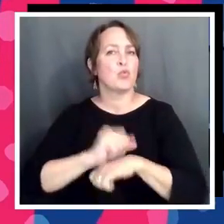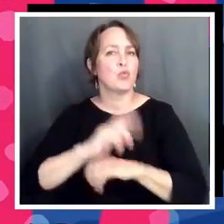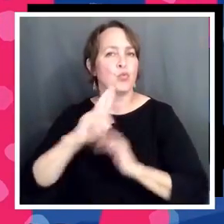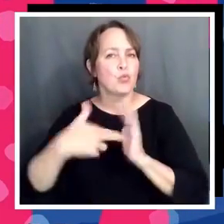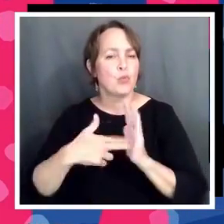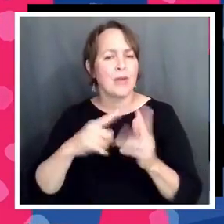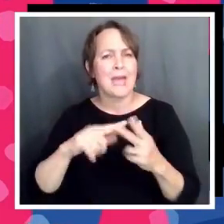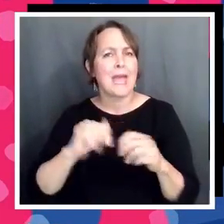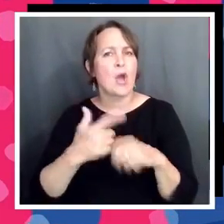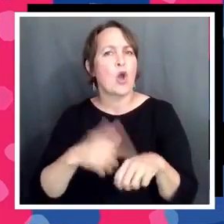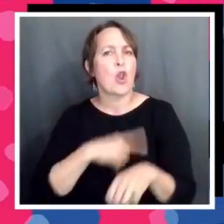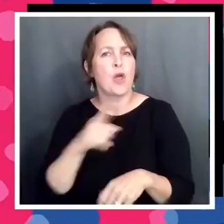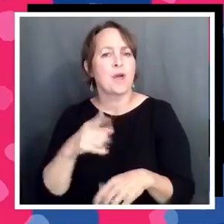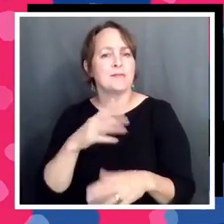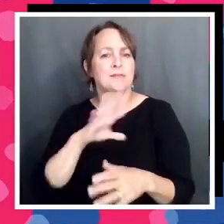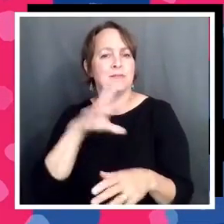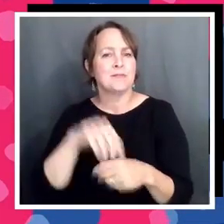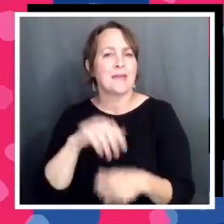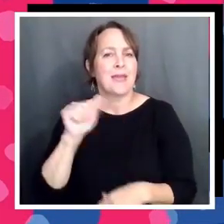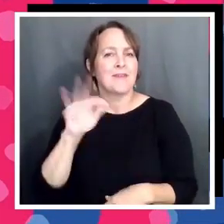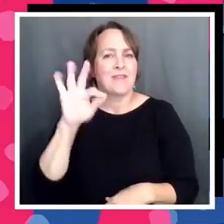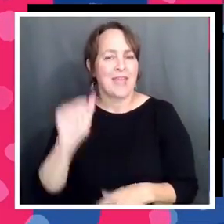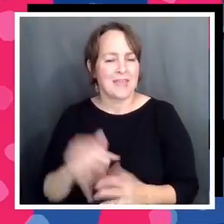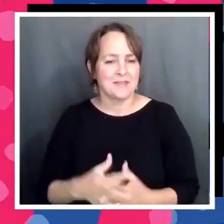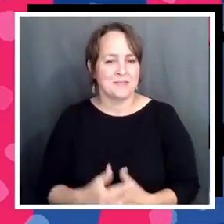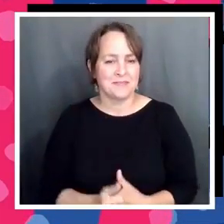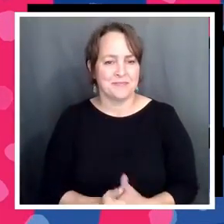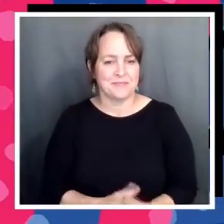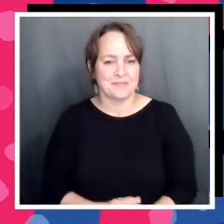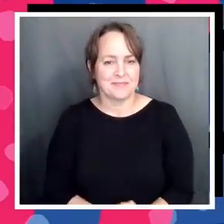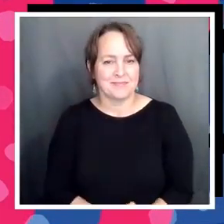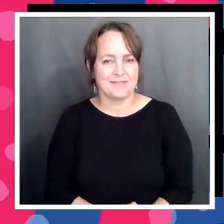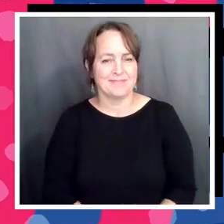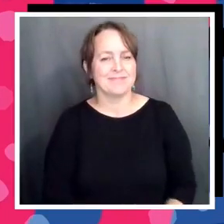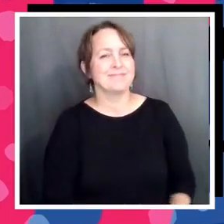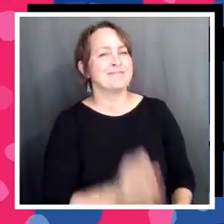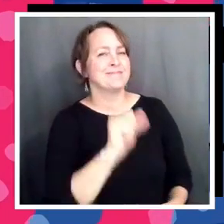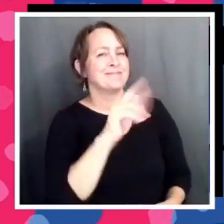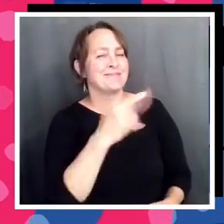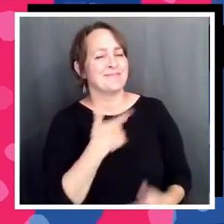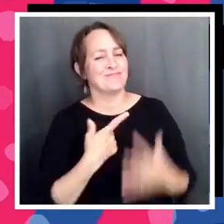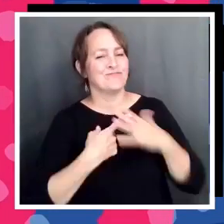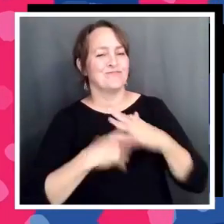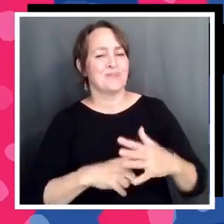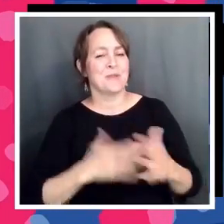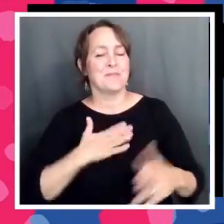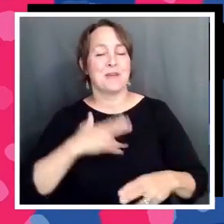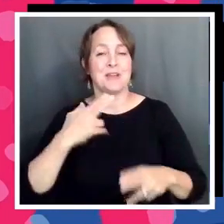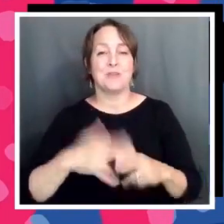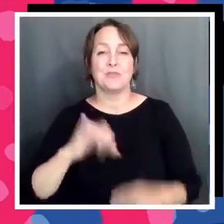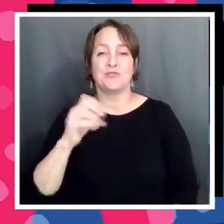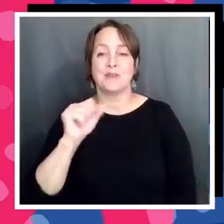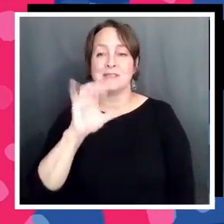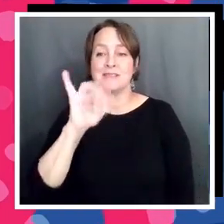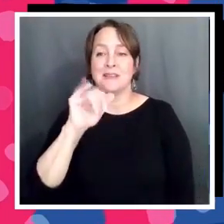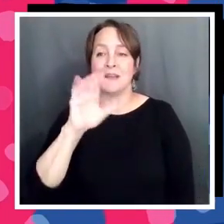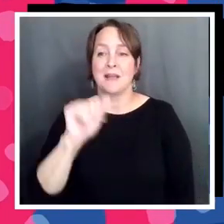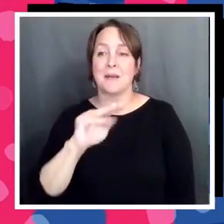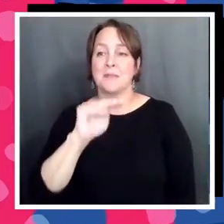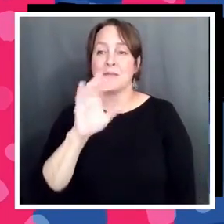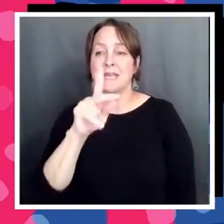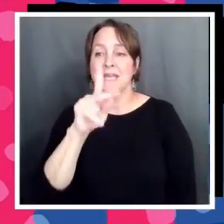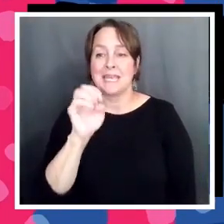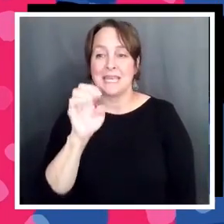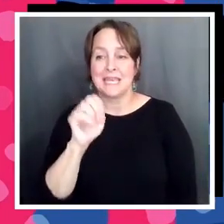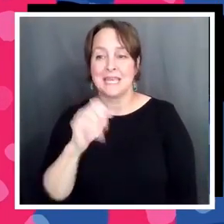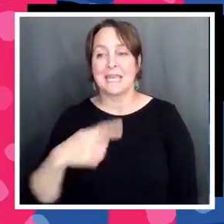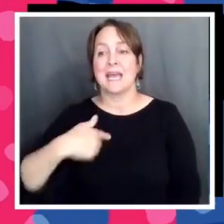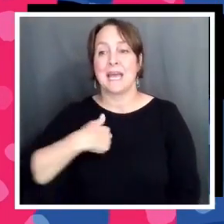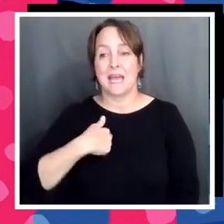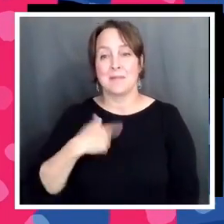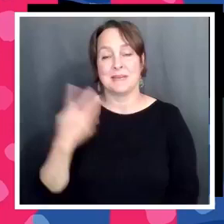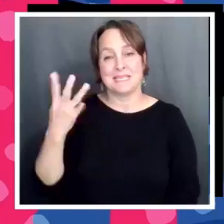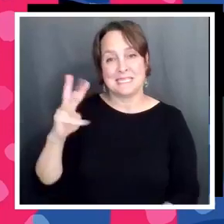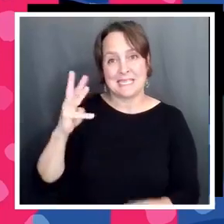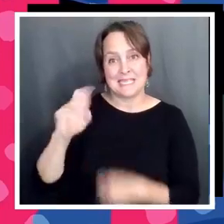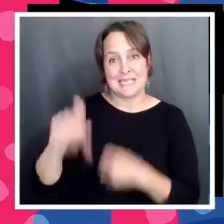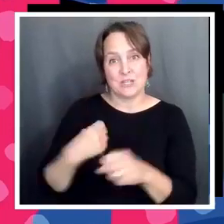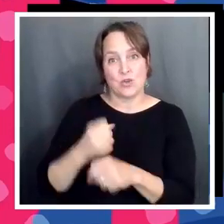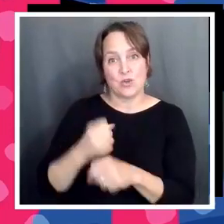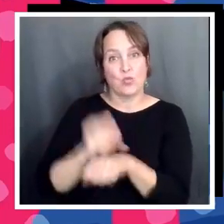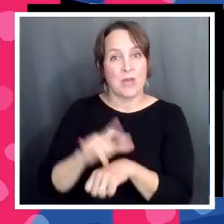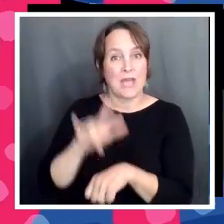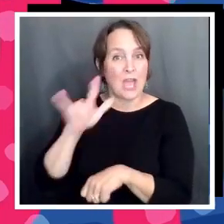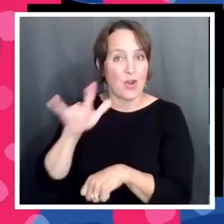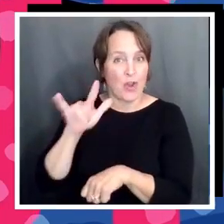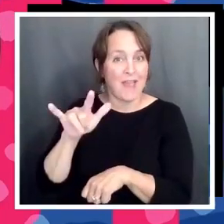US YOUR NAME AND THE WORK YOU